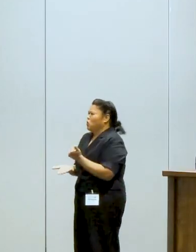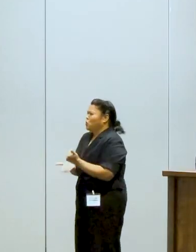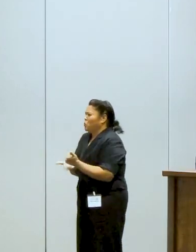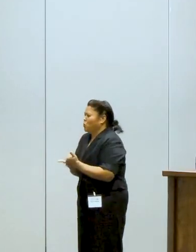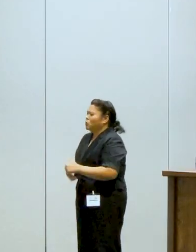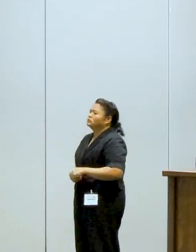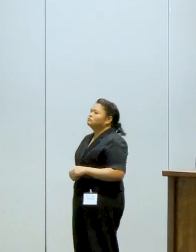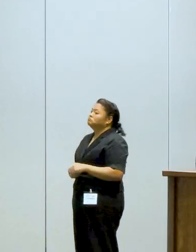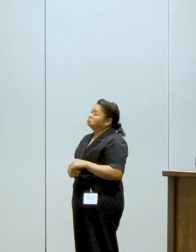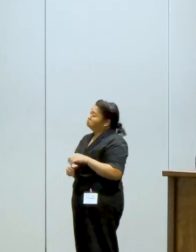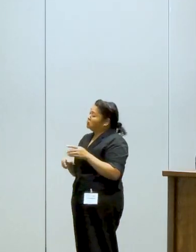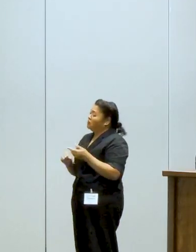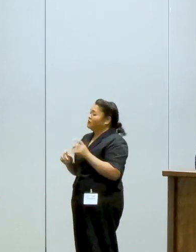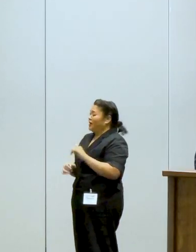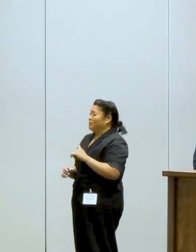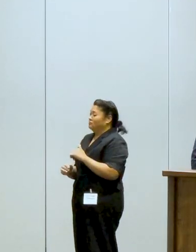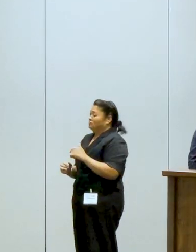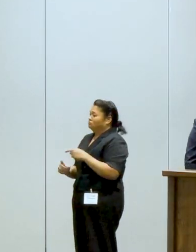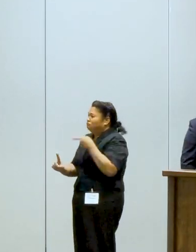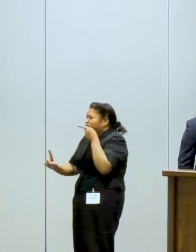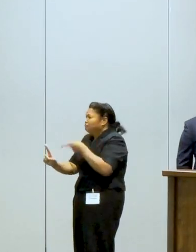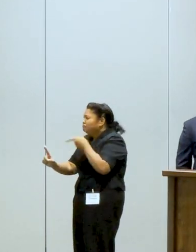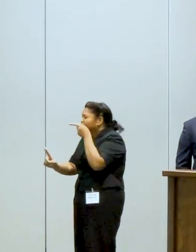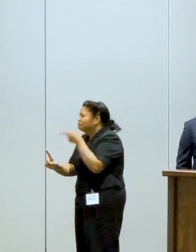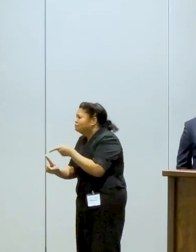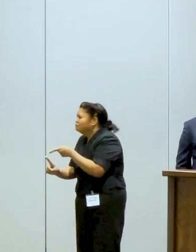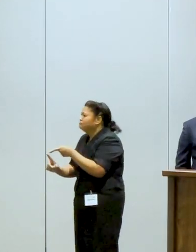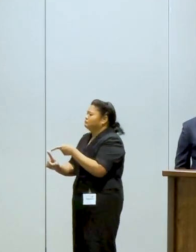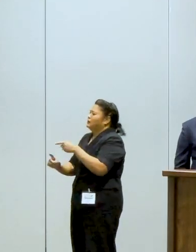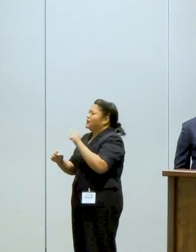personalization could make educational content far more